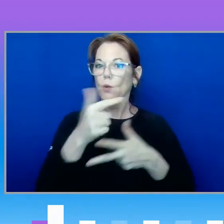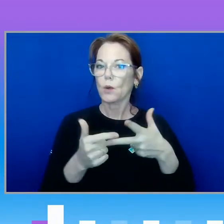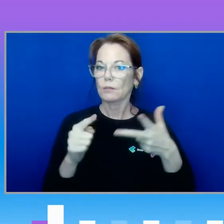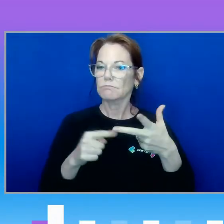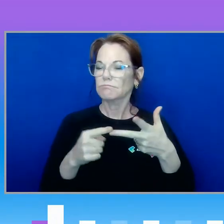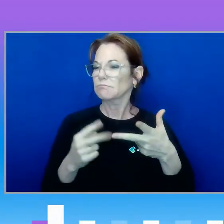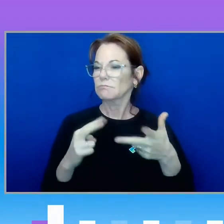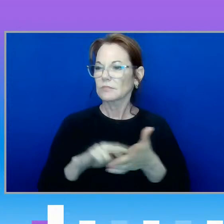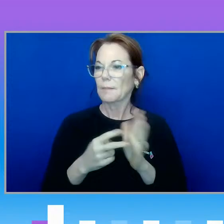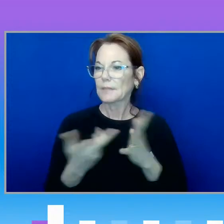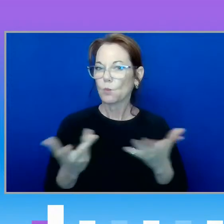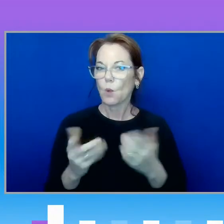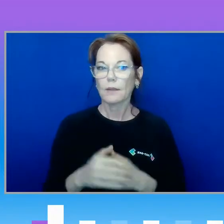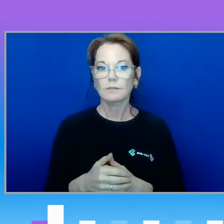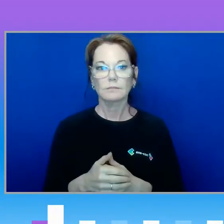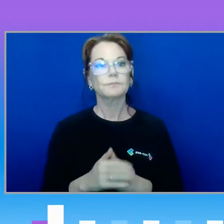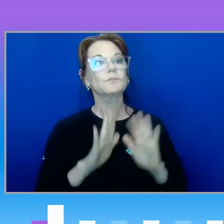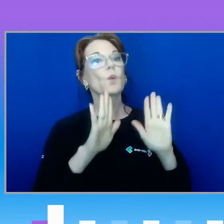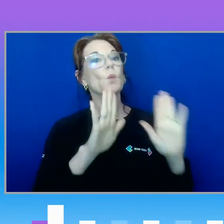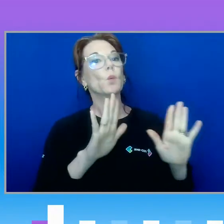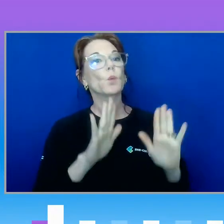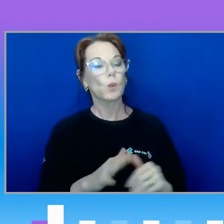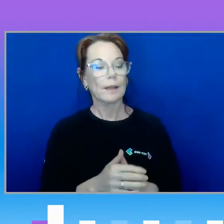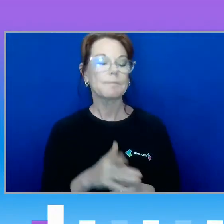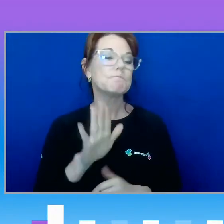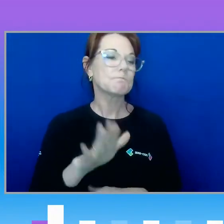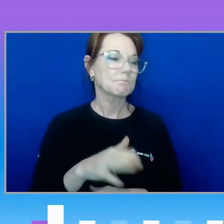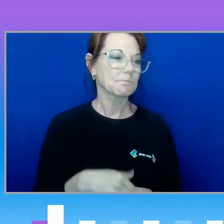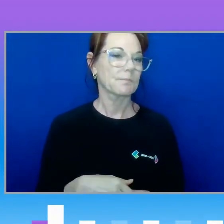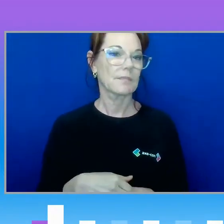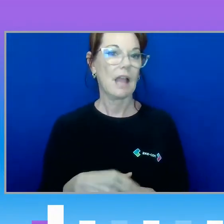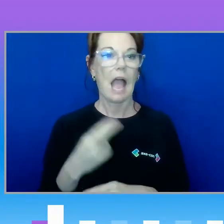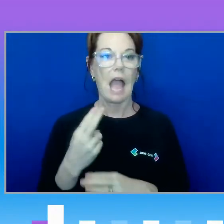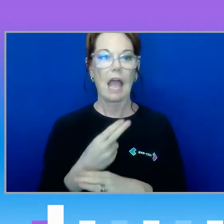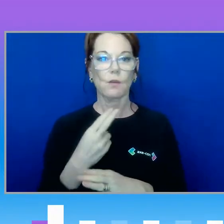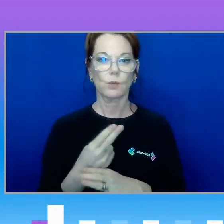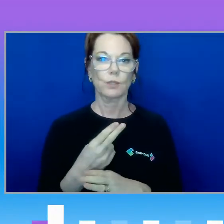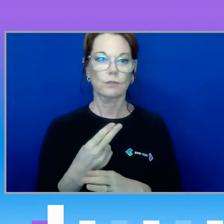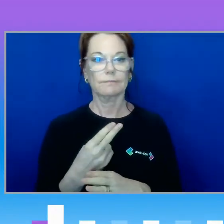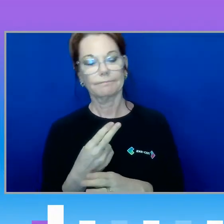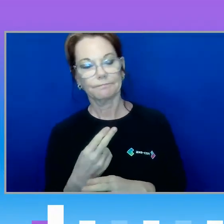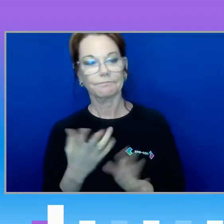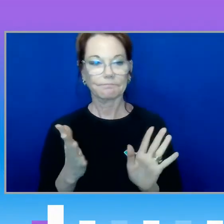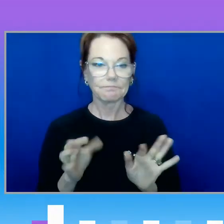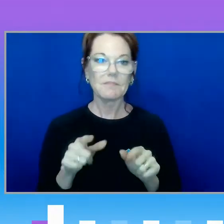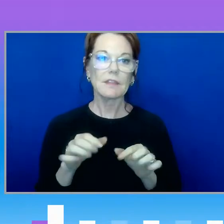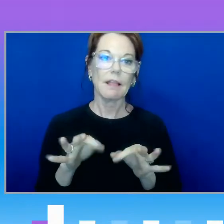purpose of this conversation, we know that we might. And I'm going to use specific semantics with this. We might design for